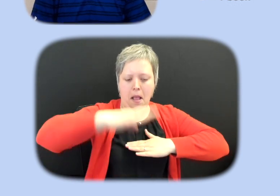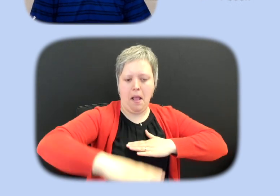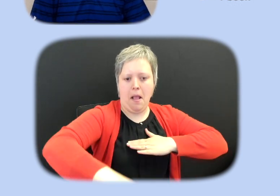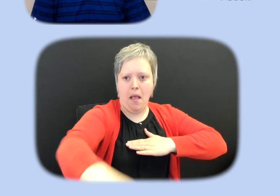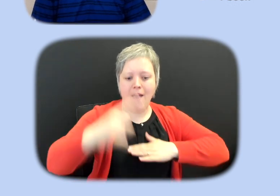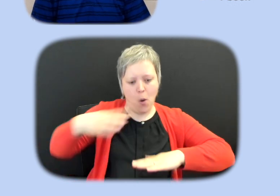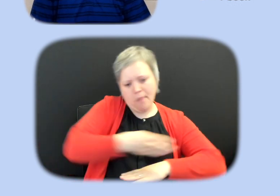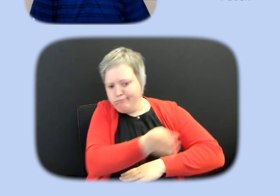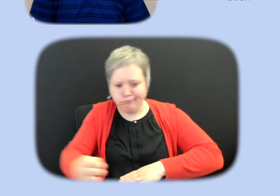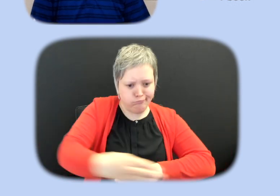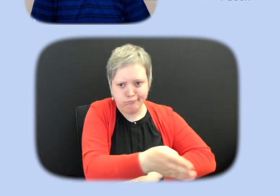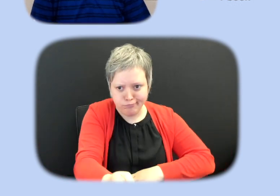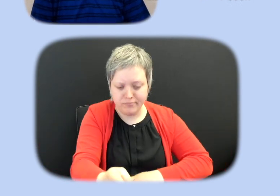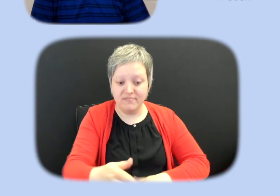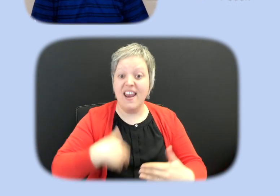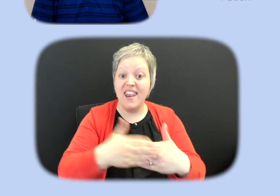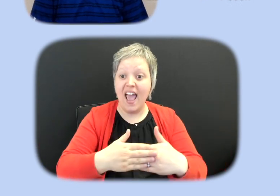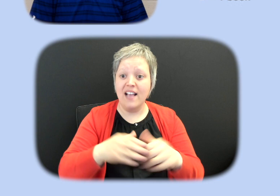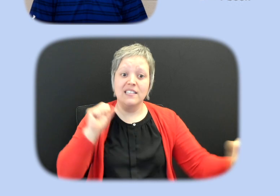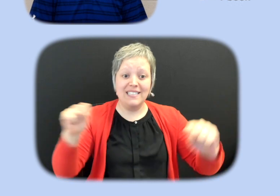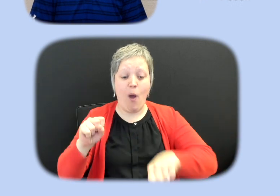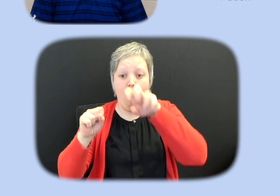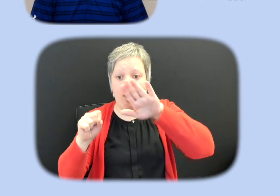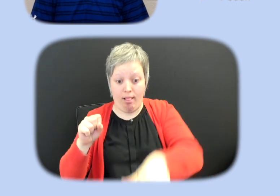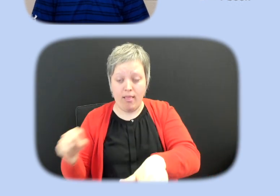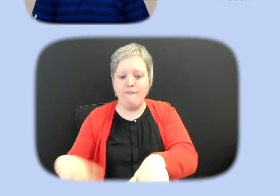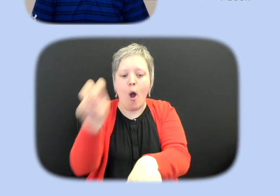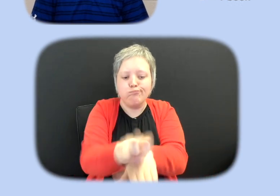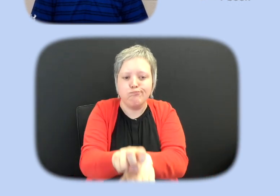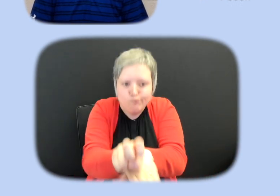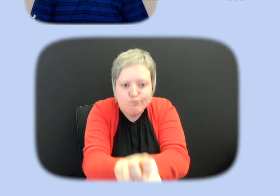the child can sit on it and scooch forward. Then the two sock balls will be next with the, with the